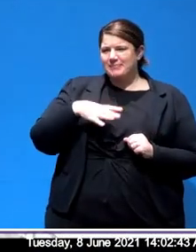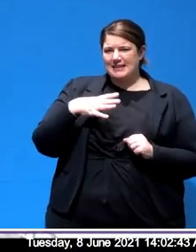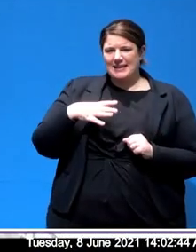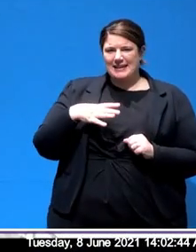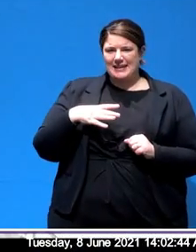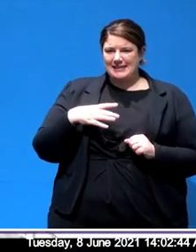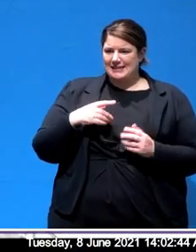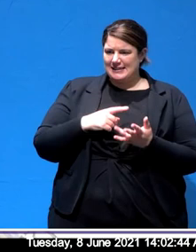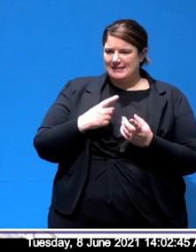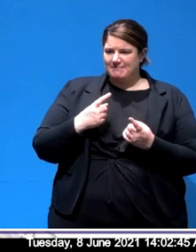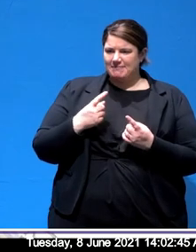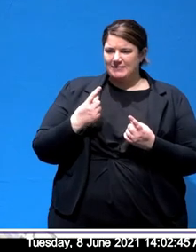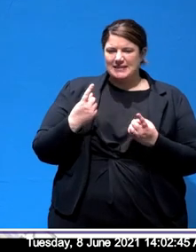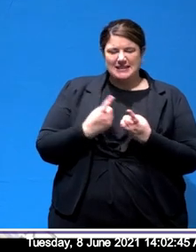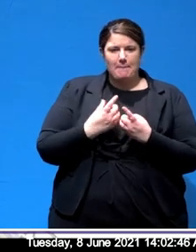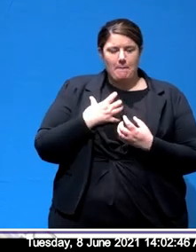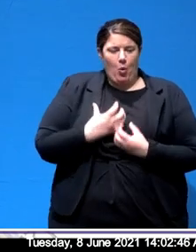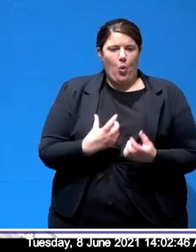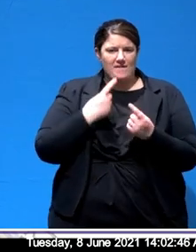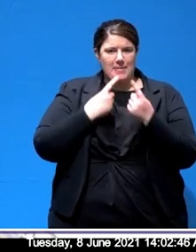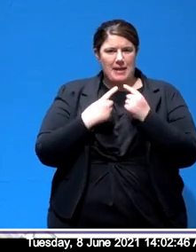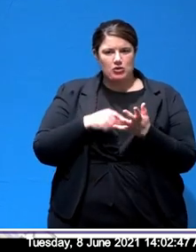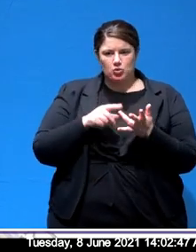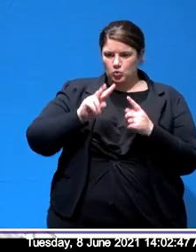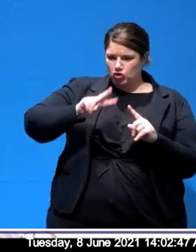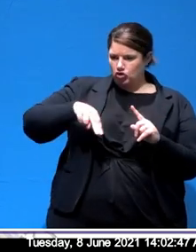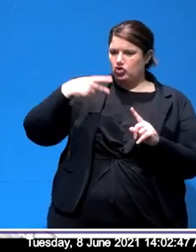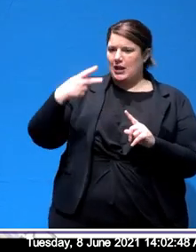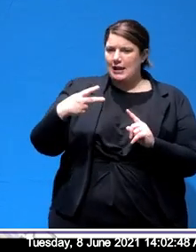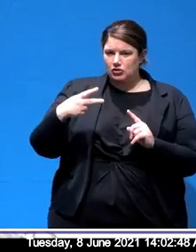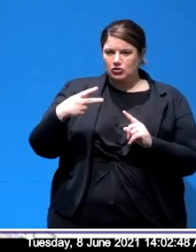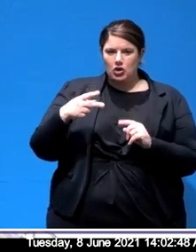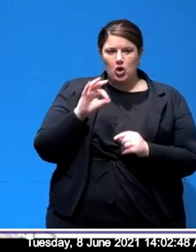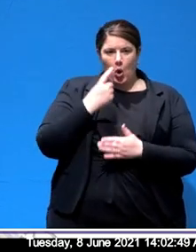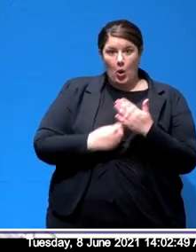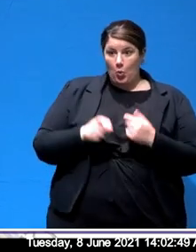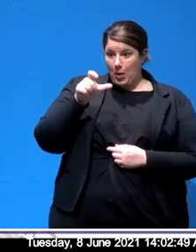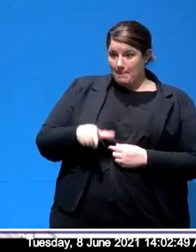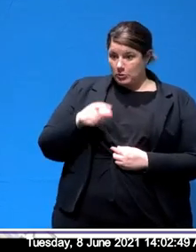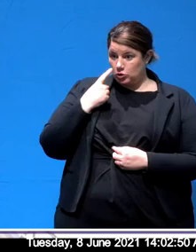change the assessment of the person responsible for reporting in the first instance?